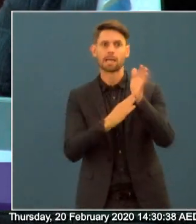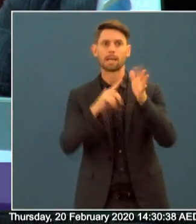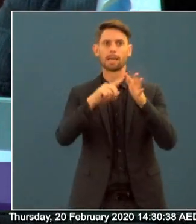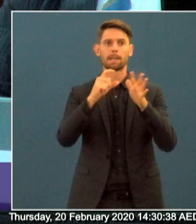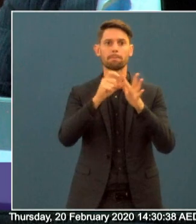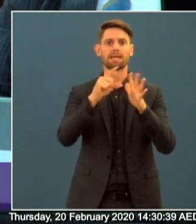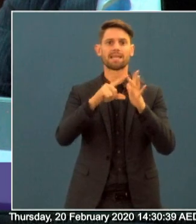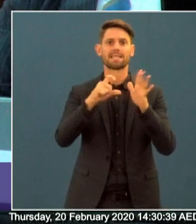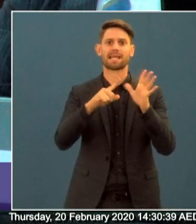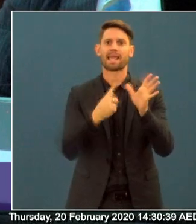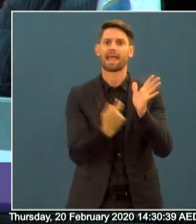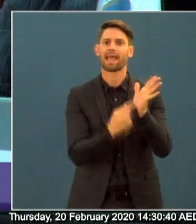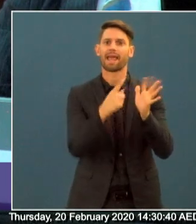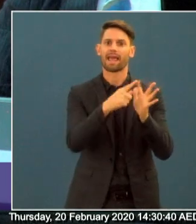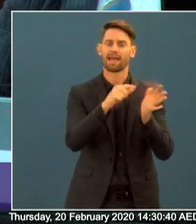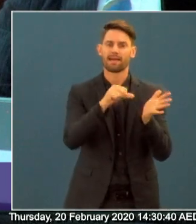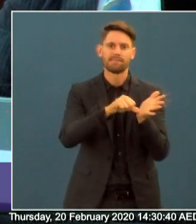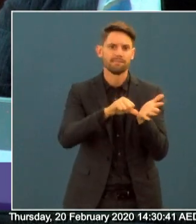You deal with this at paragraph 266.